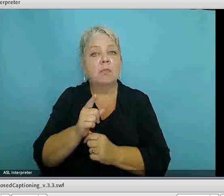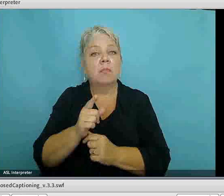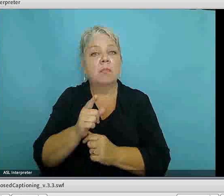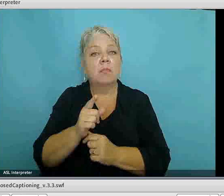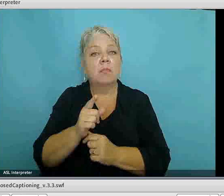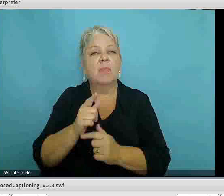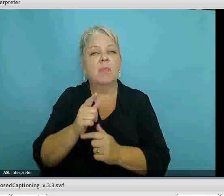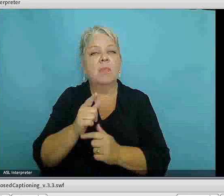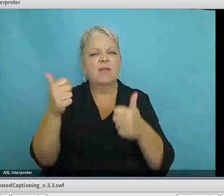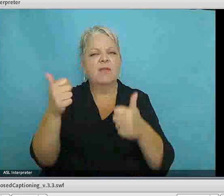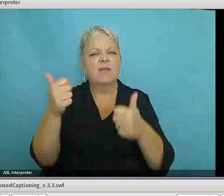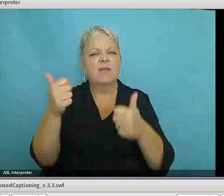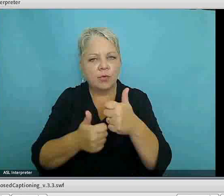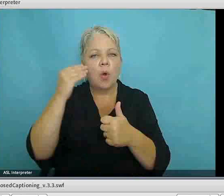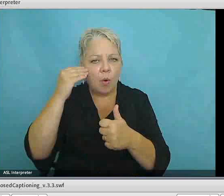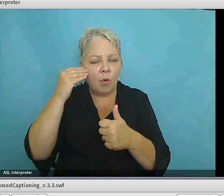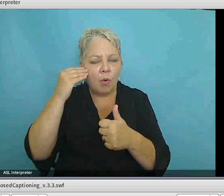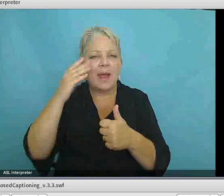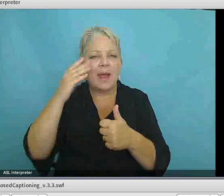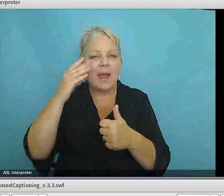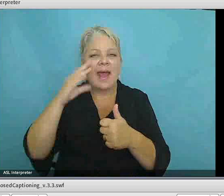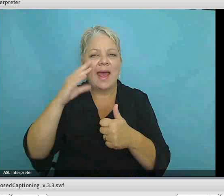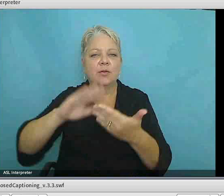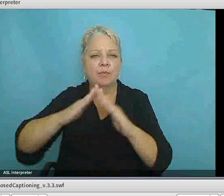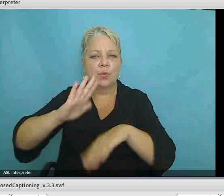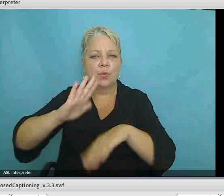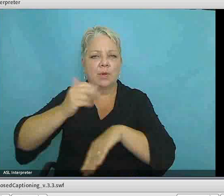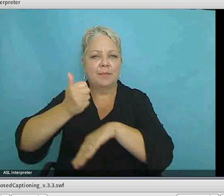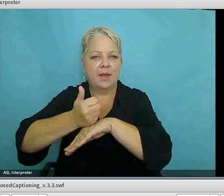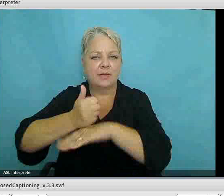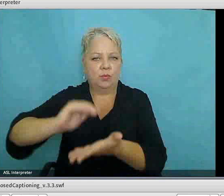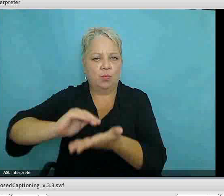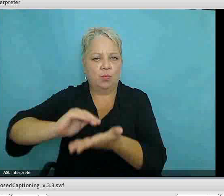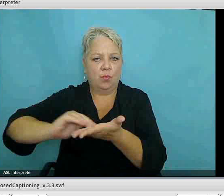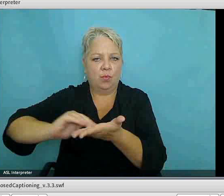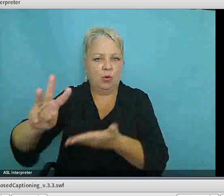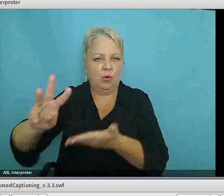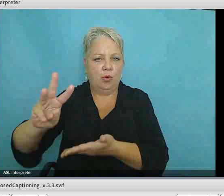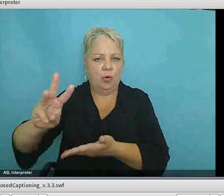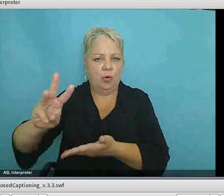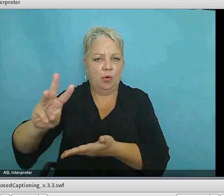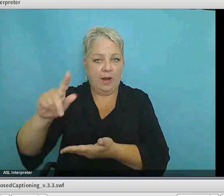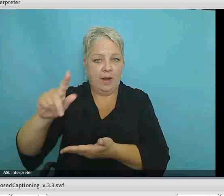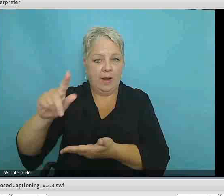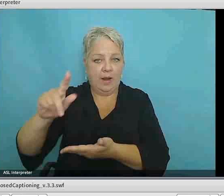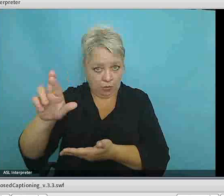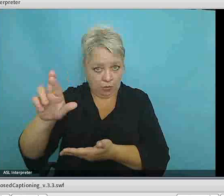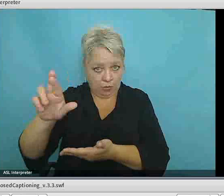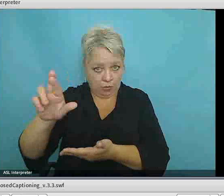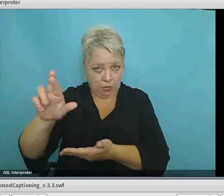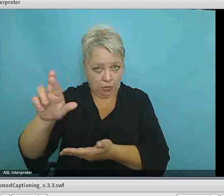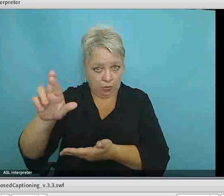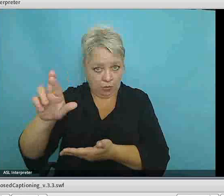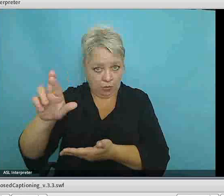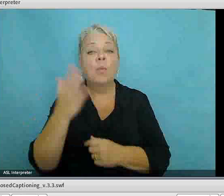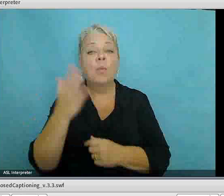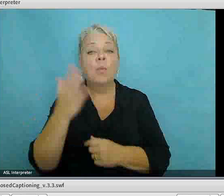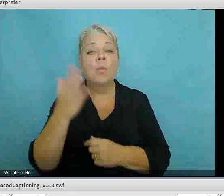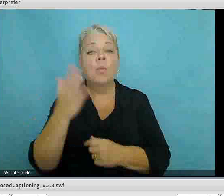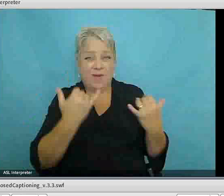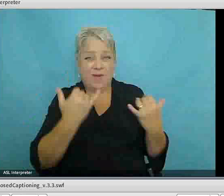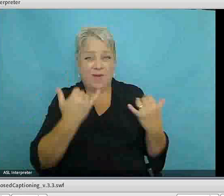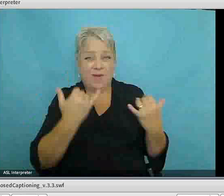Because currently, the only way that Medicaid or MassHealth pays for group homes is through